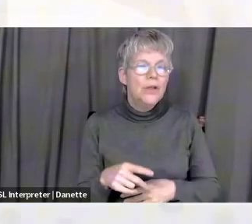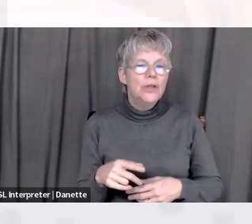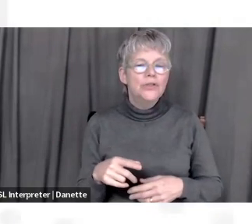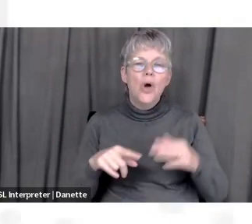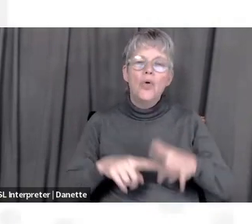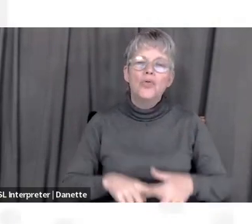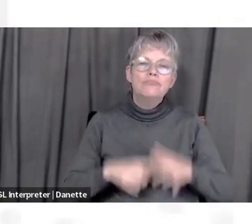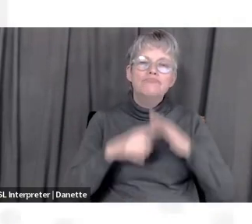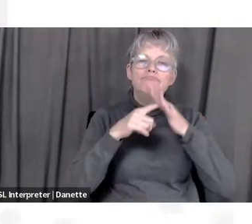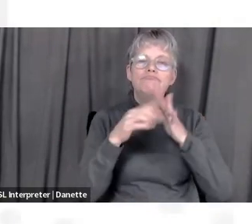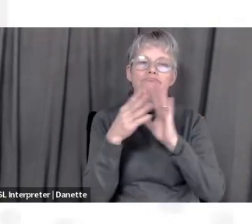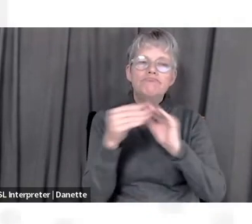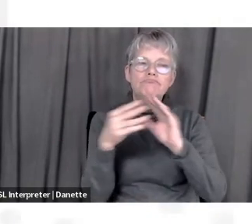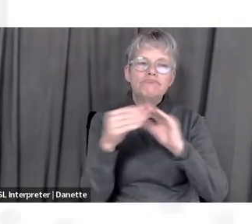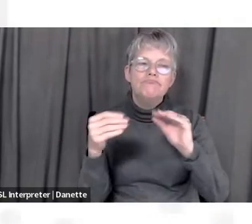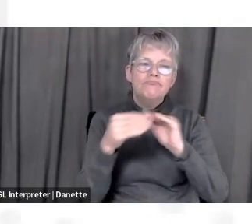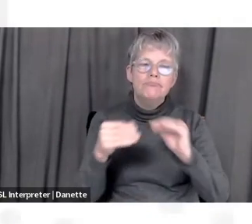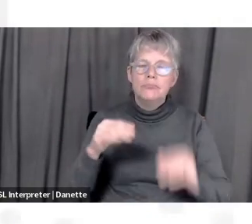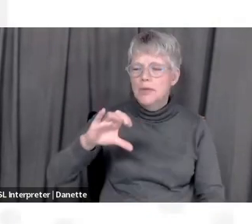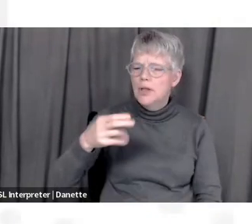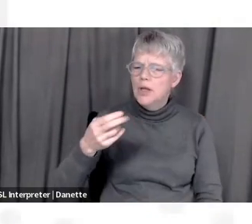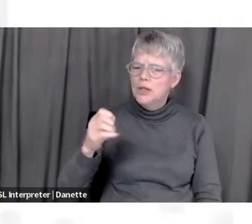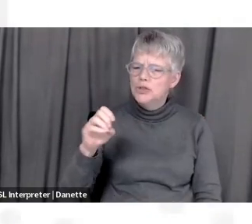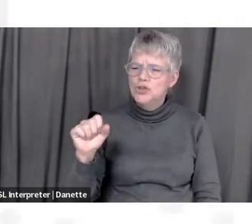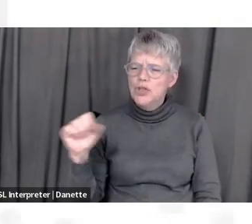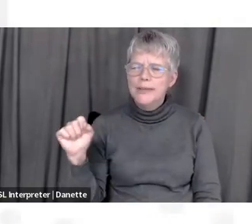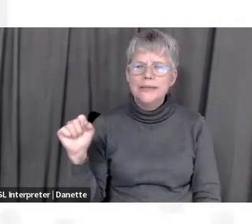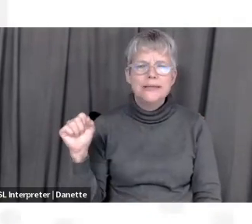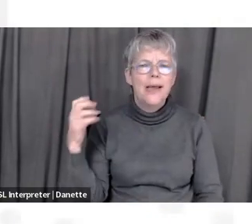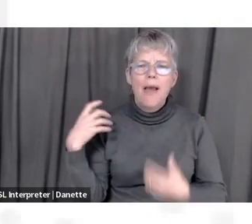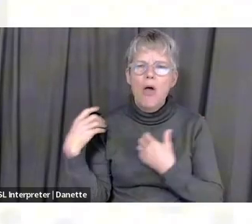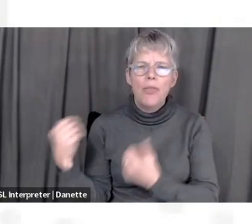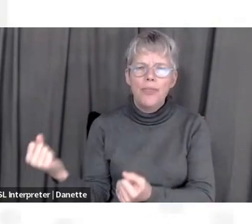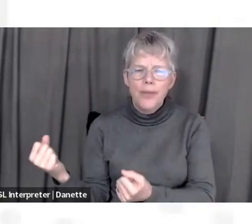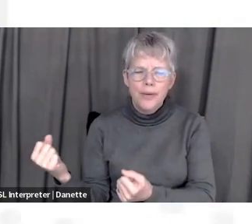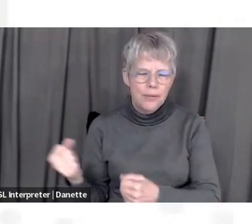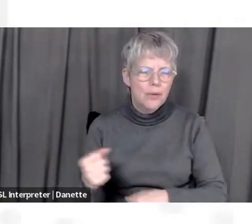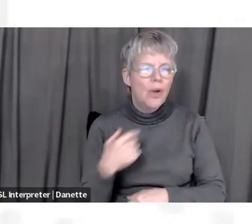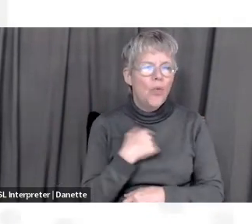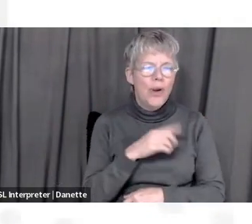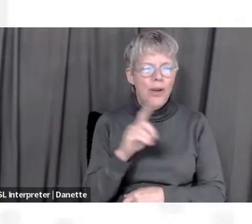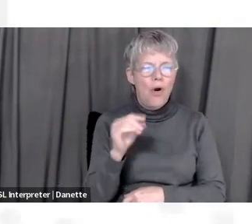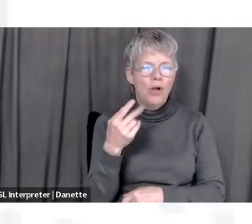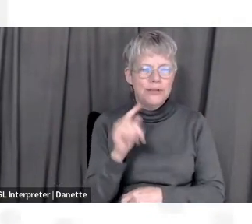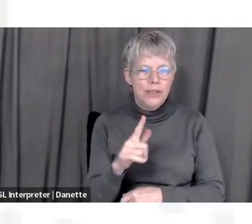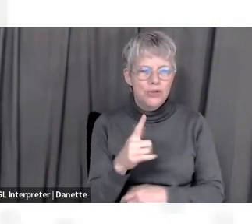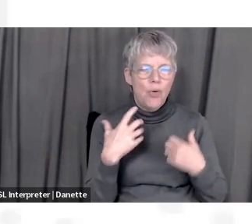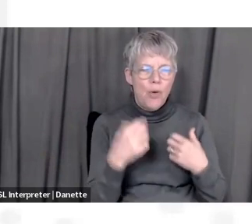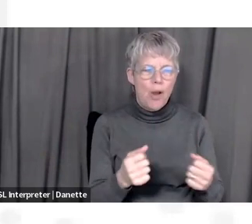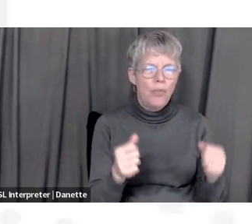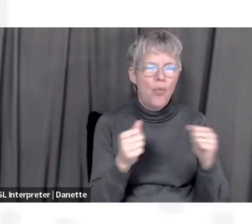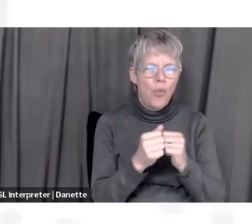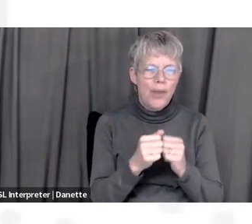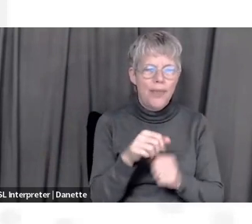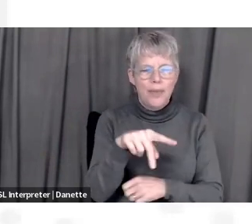So just thought I'd start out with a little bit about who chest health is. So chest Health, we are a digital health company with peers.